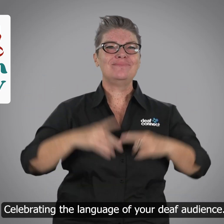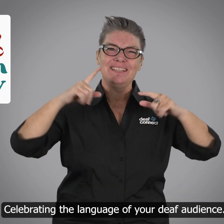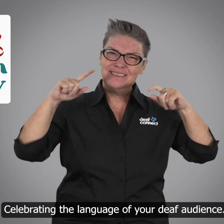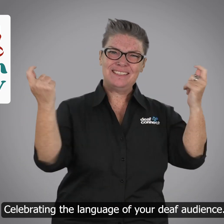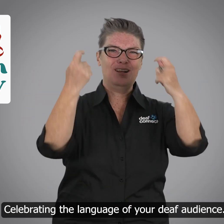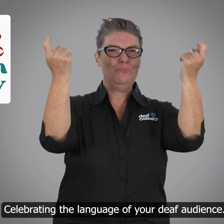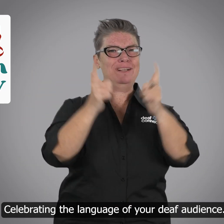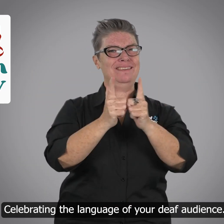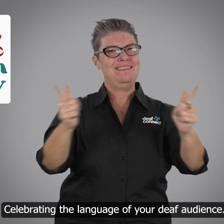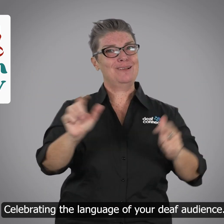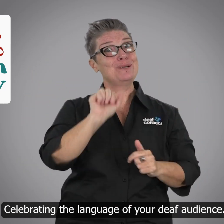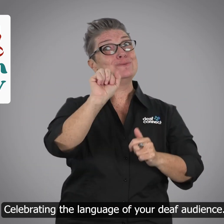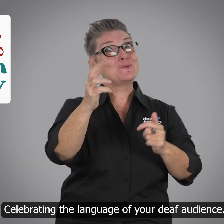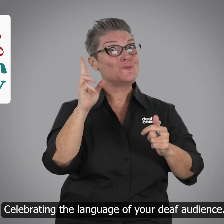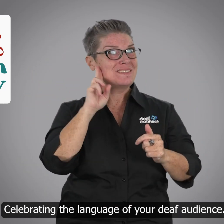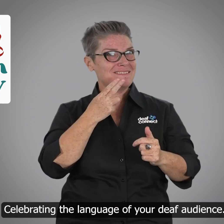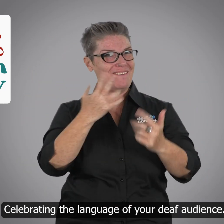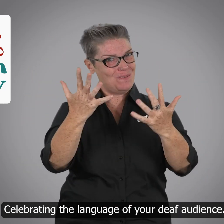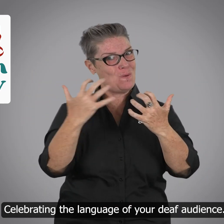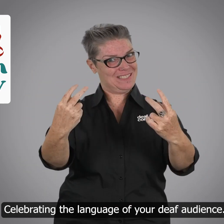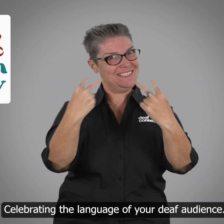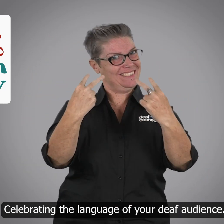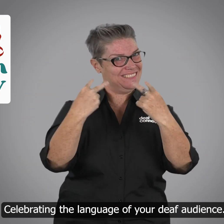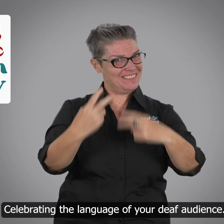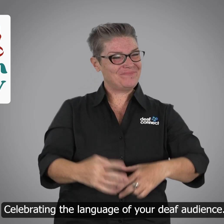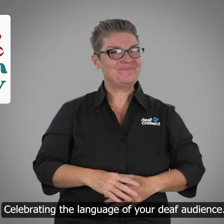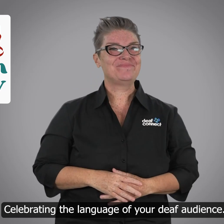Celebrating the language of your deaf audience.